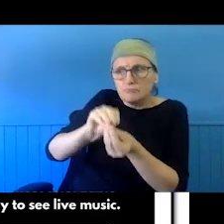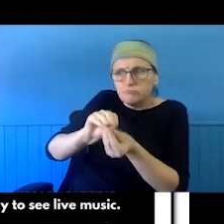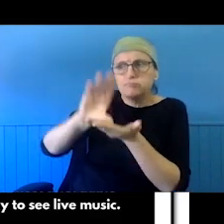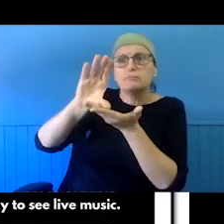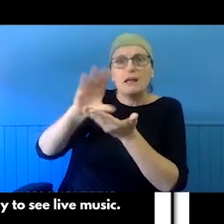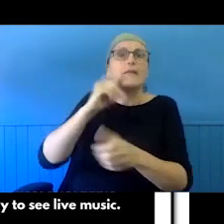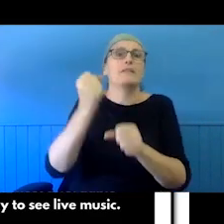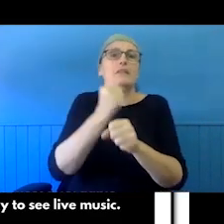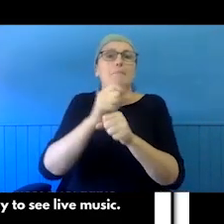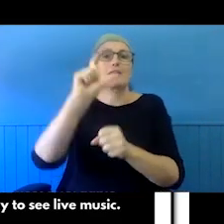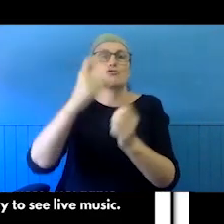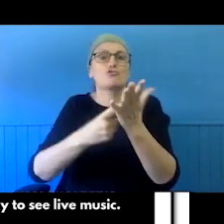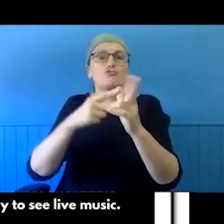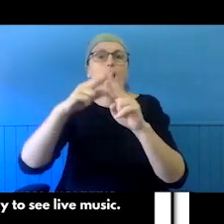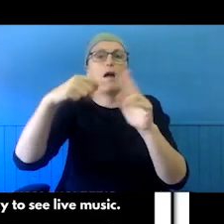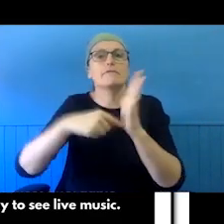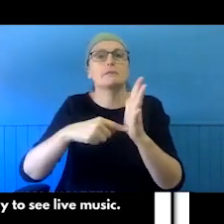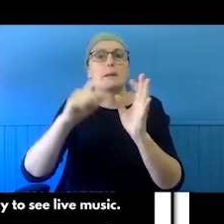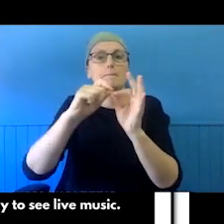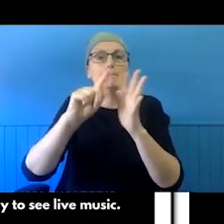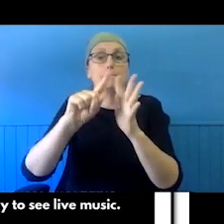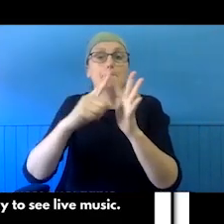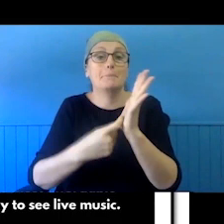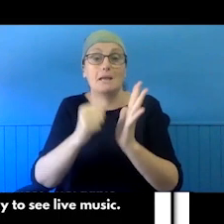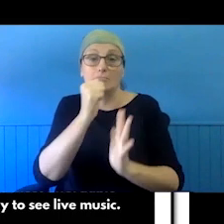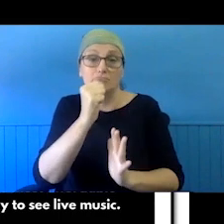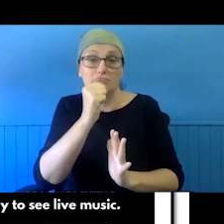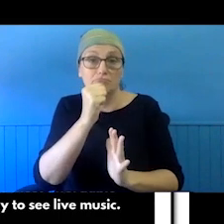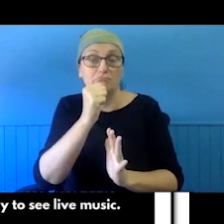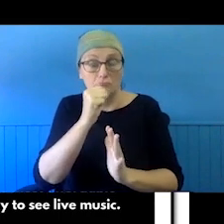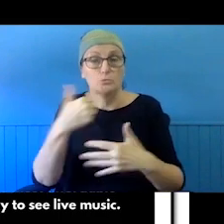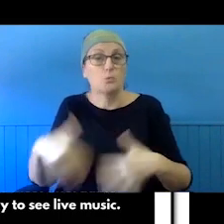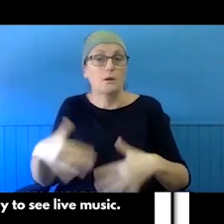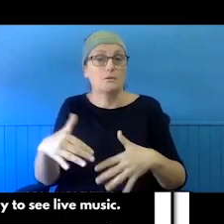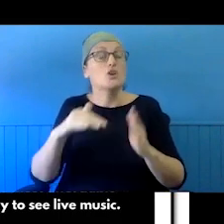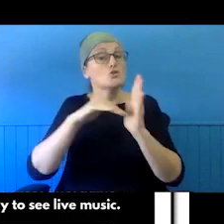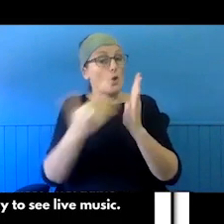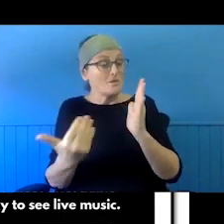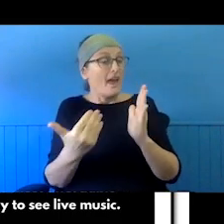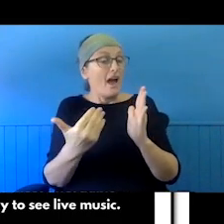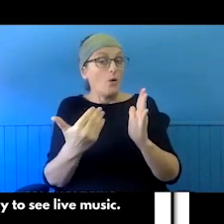sector. So, for example, Pozible.com that I mentioned earlier have